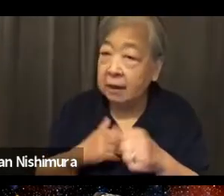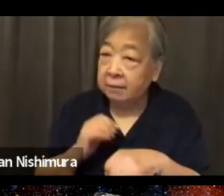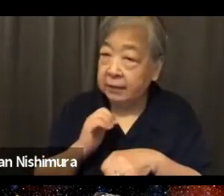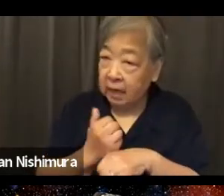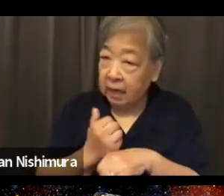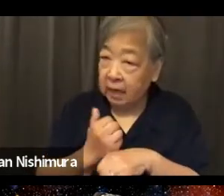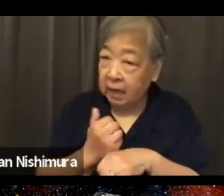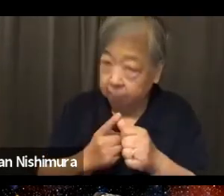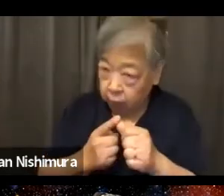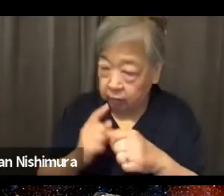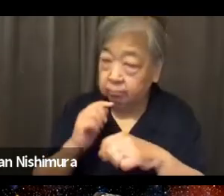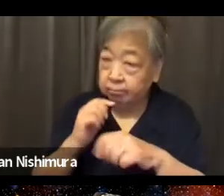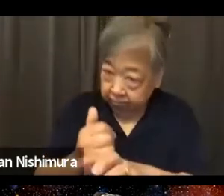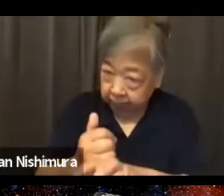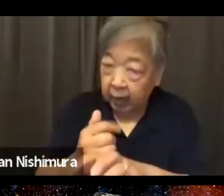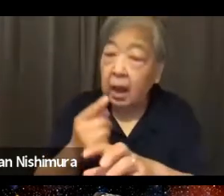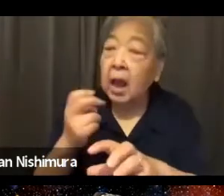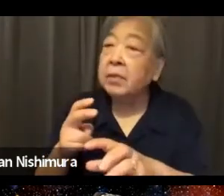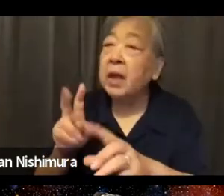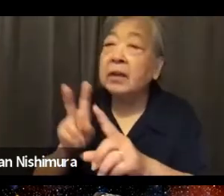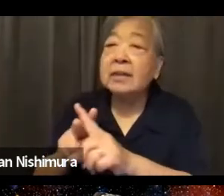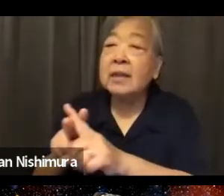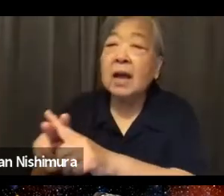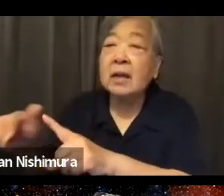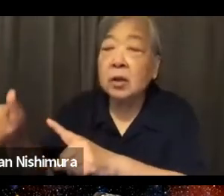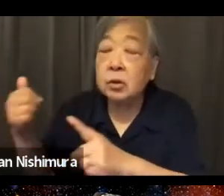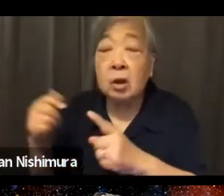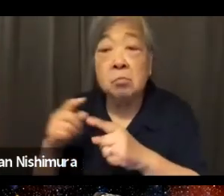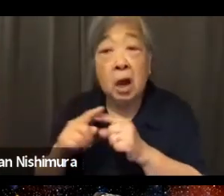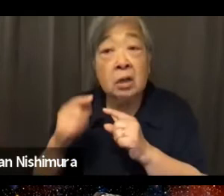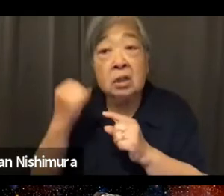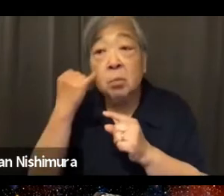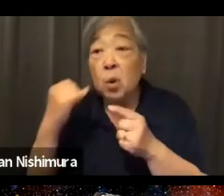rooms but if they're getting requests later on in the Summer then perhaps some of the